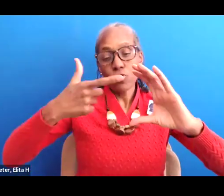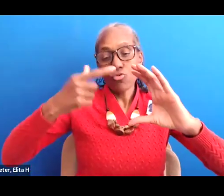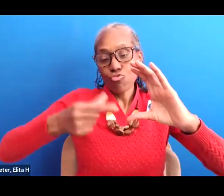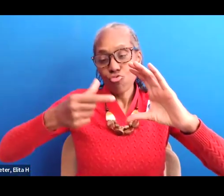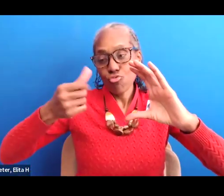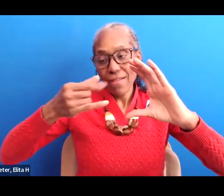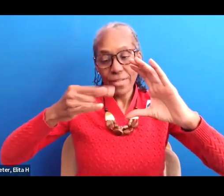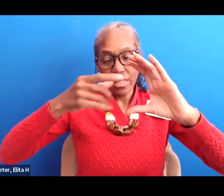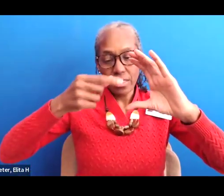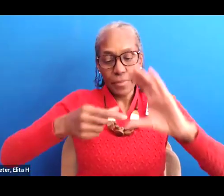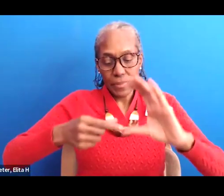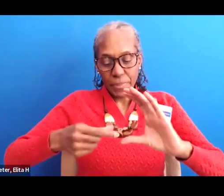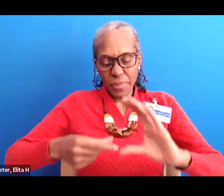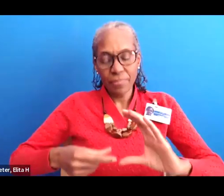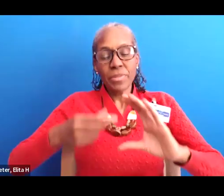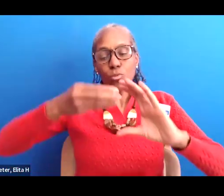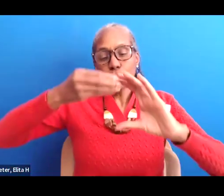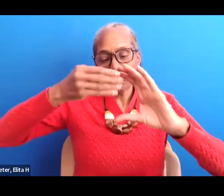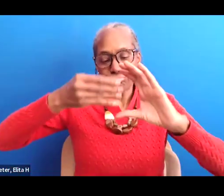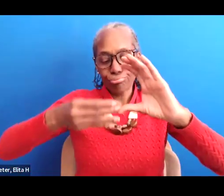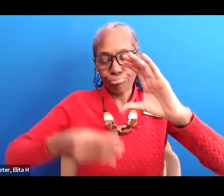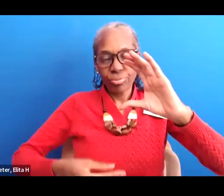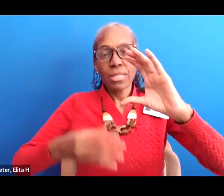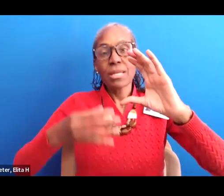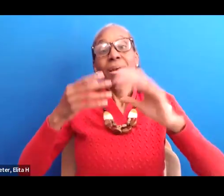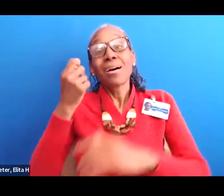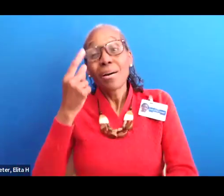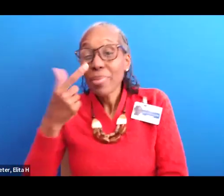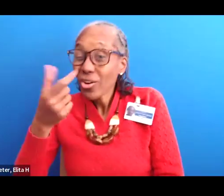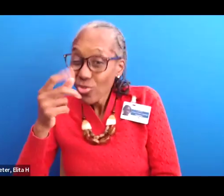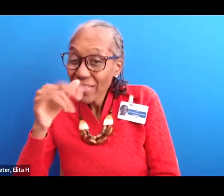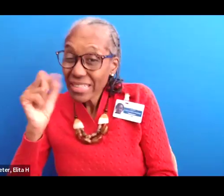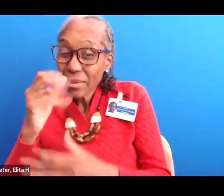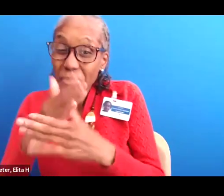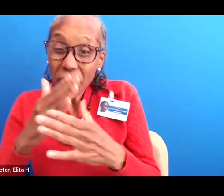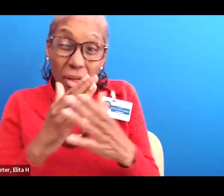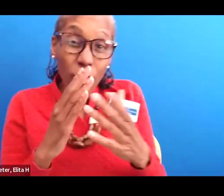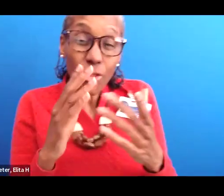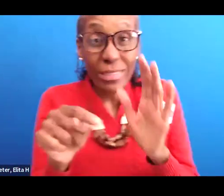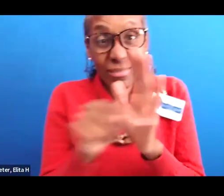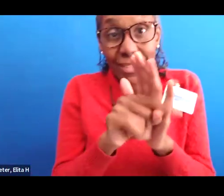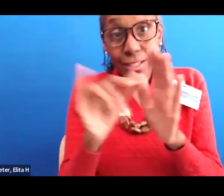Gravity can be such a bother, a detriment, because when we